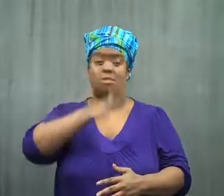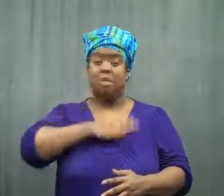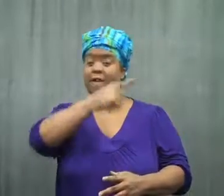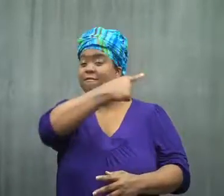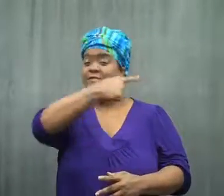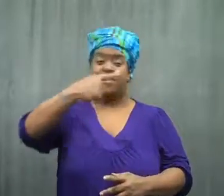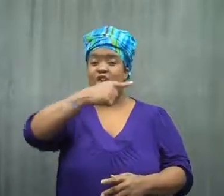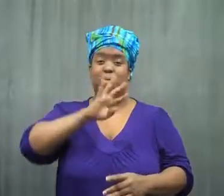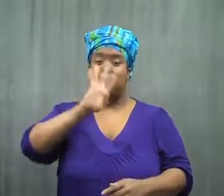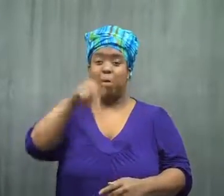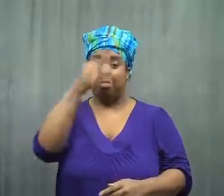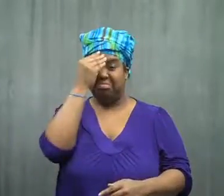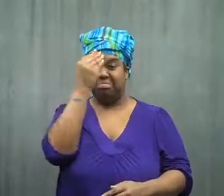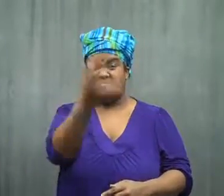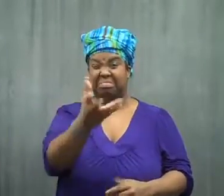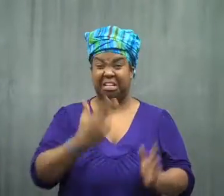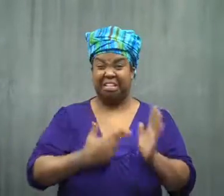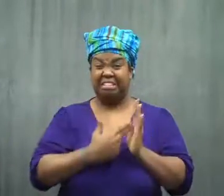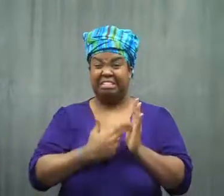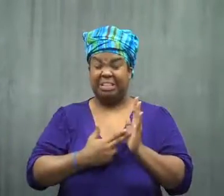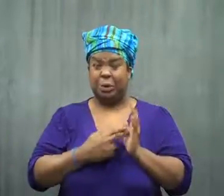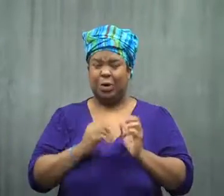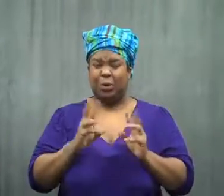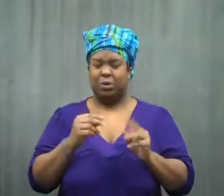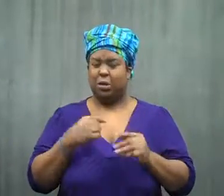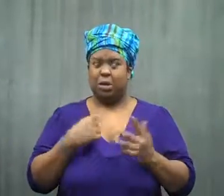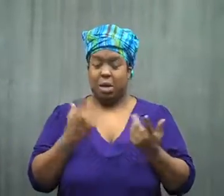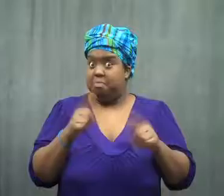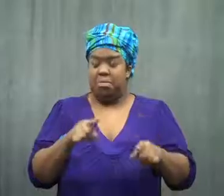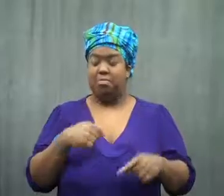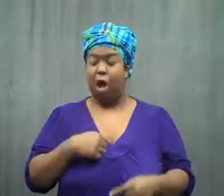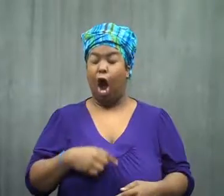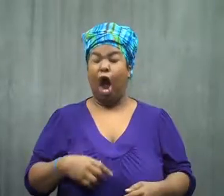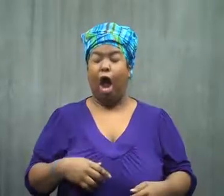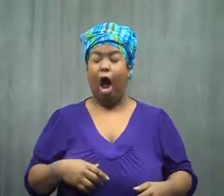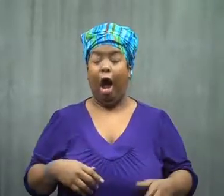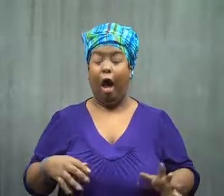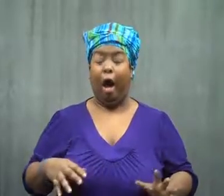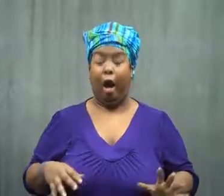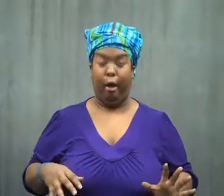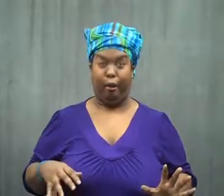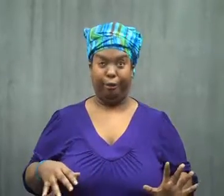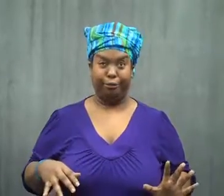My very first burp, and it was a whopper. It just happened. I opened up my mouth and the foghorn let loose.